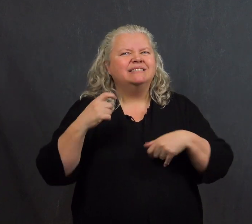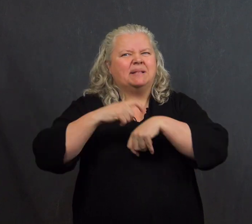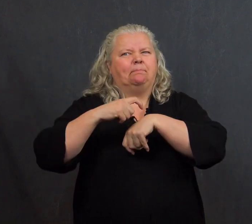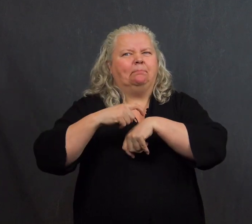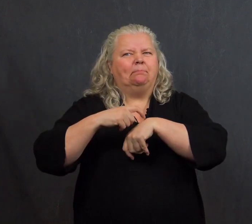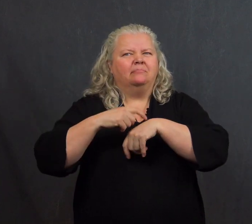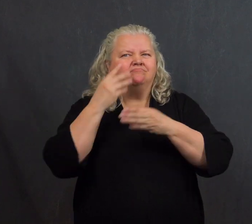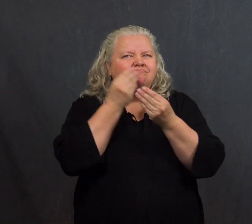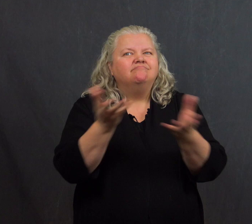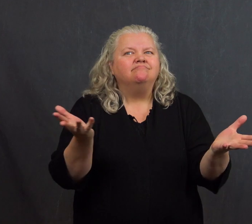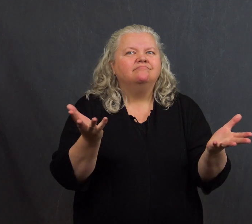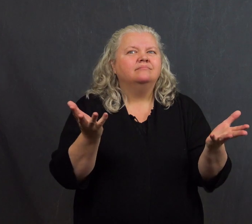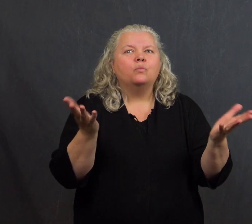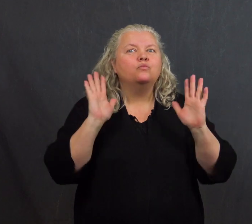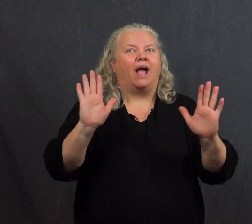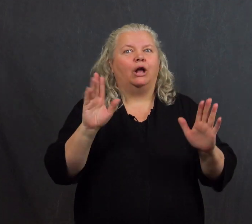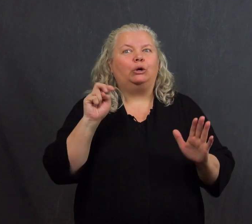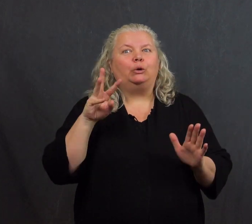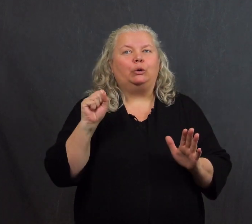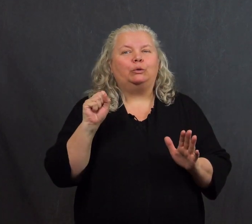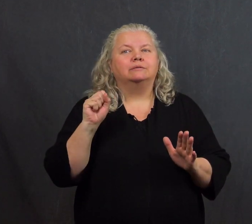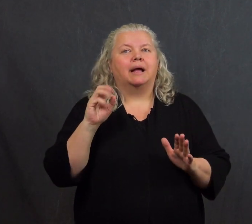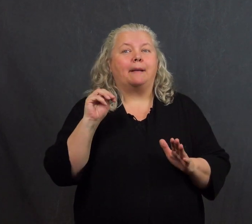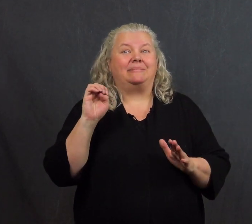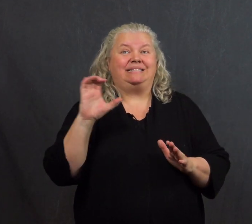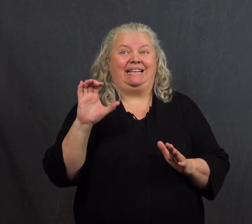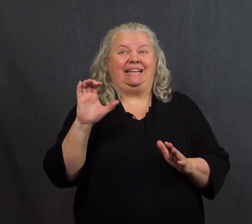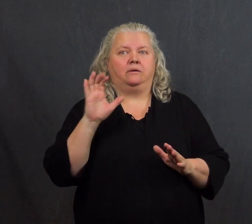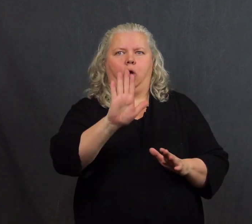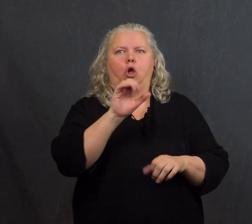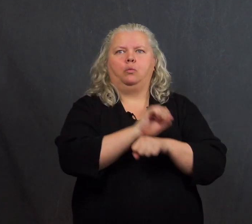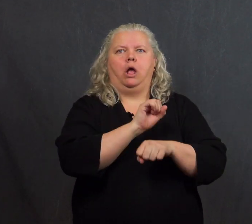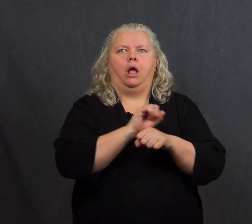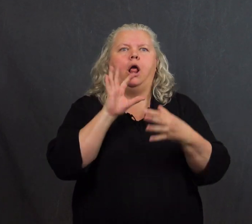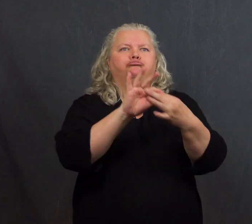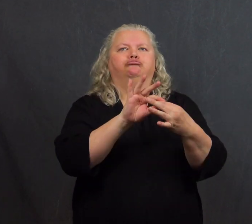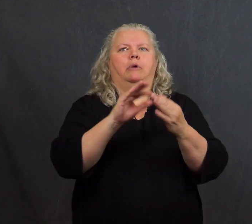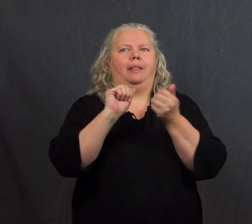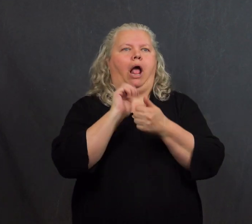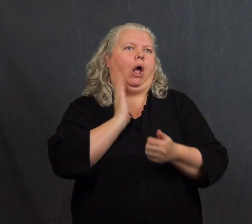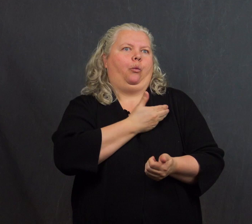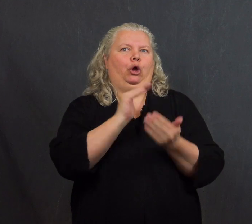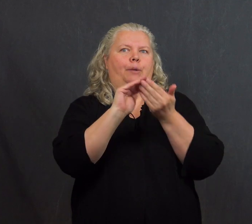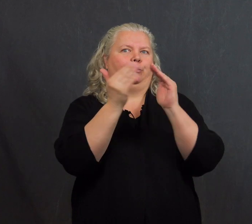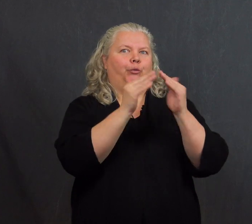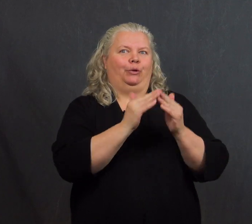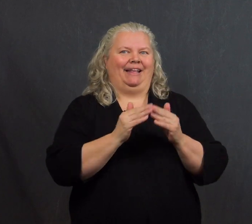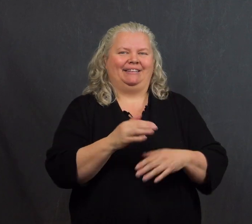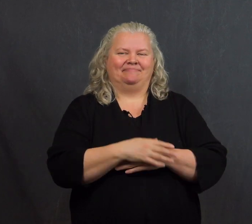This seems to be a great time to share news about MEC's work in providing employment services to our community.